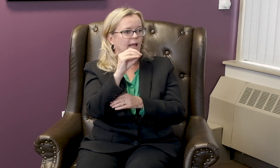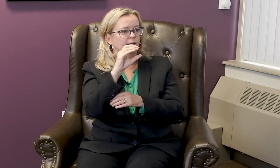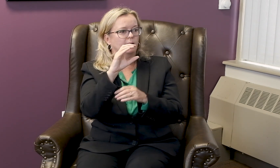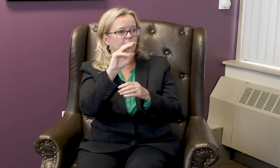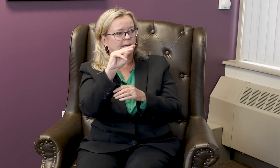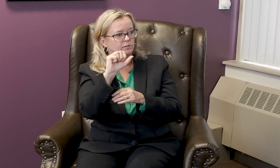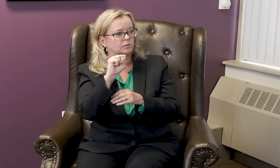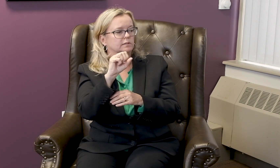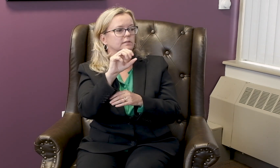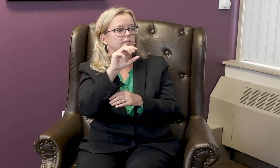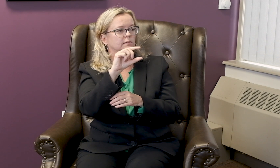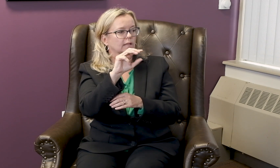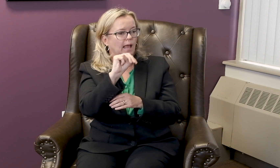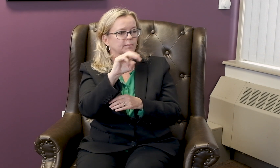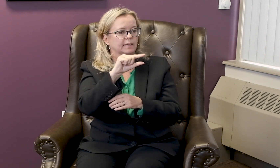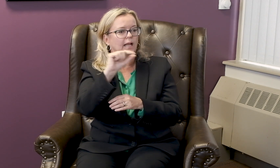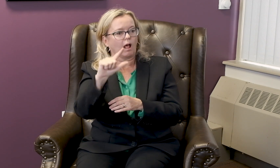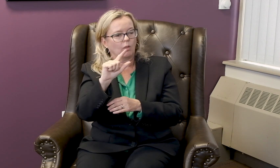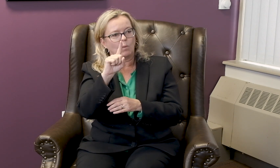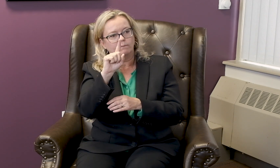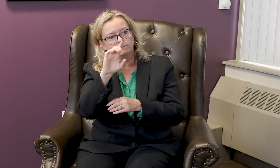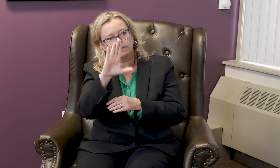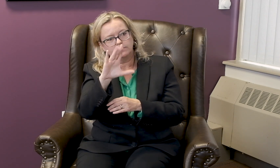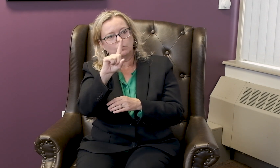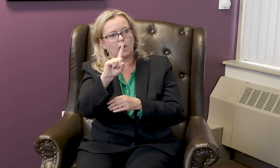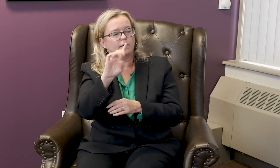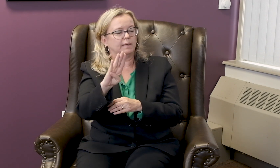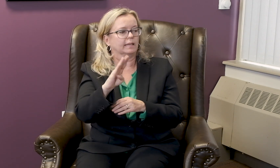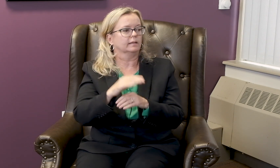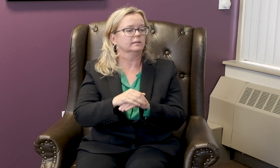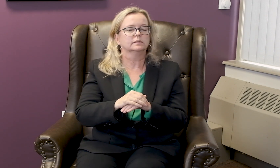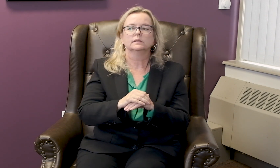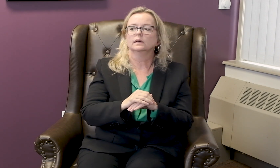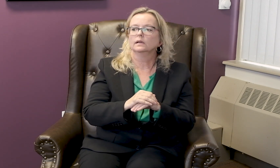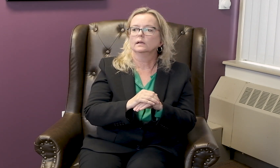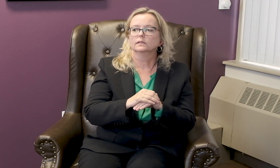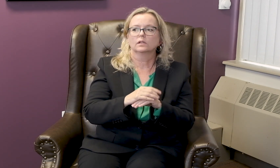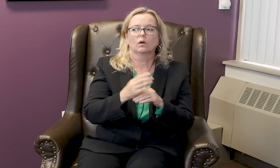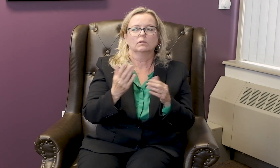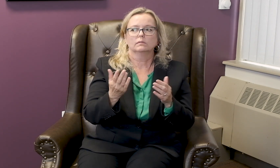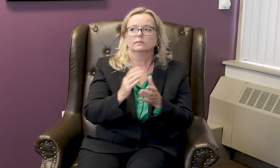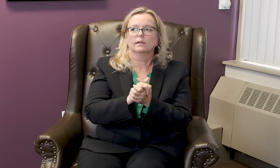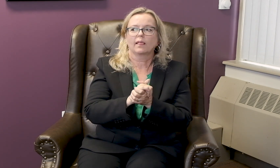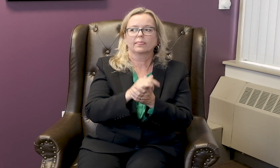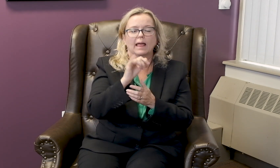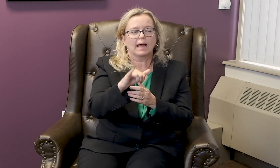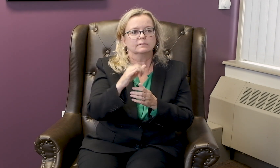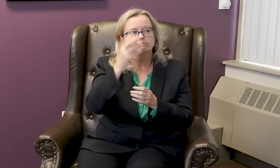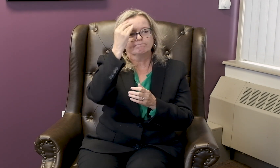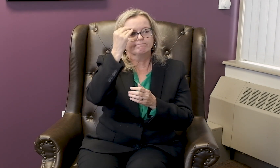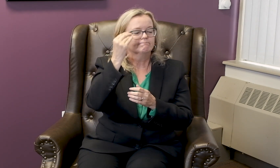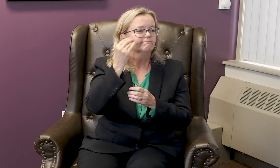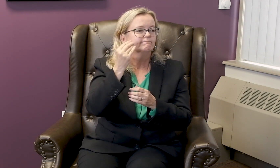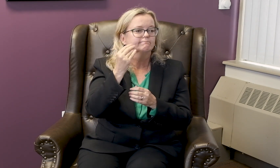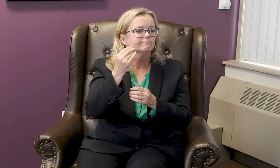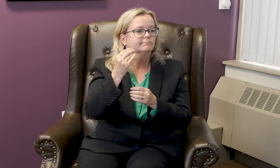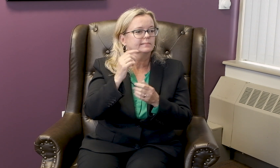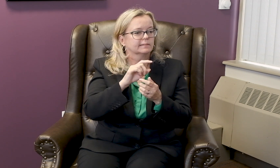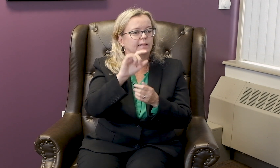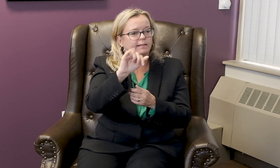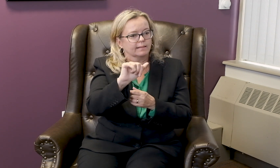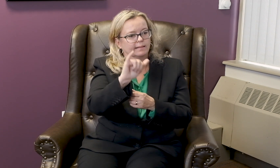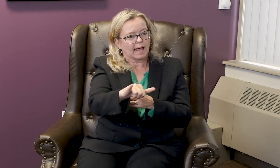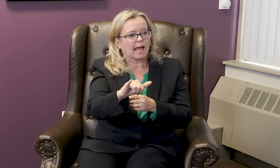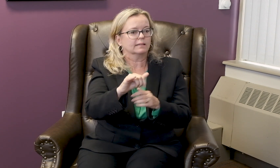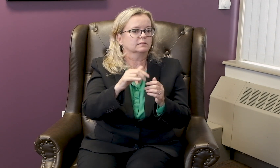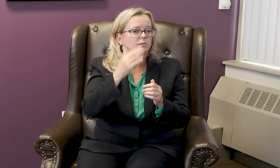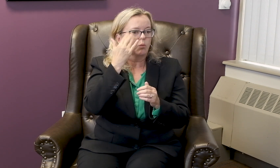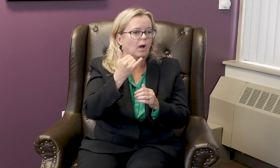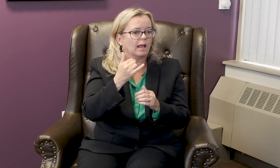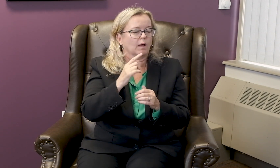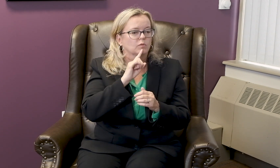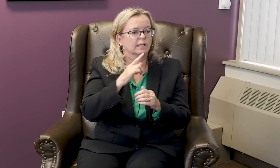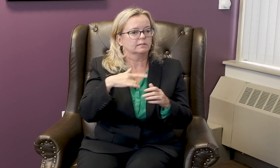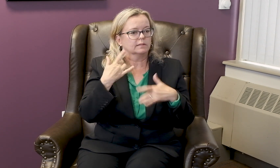or any other access I need because of the ADA and MGCL 151B. Those are the reasons that I am excited